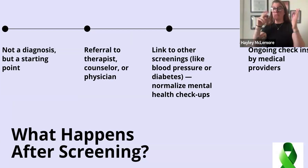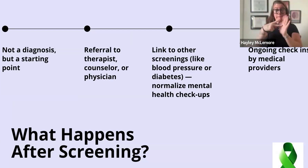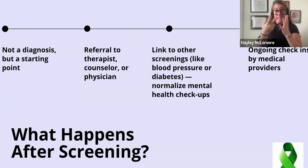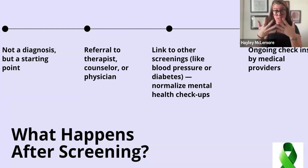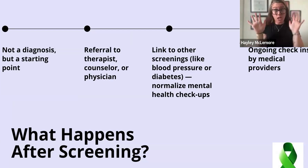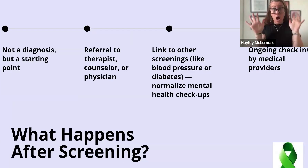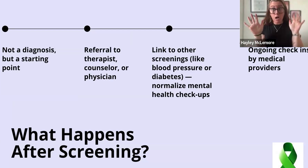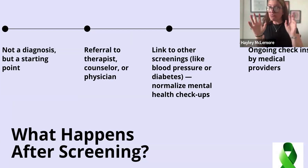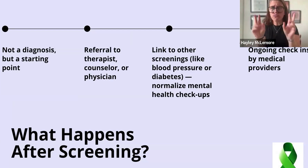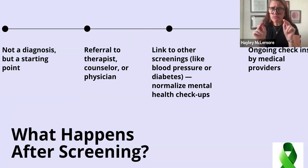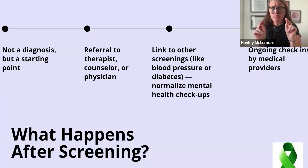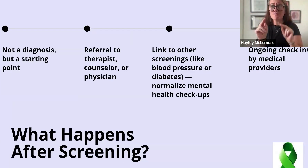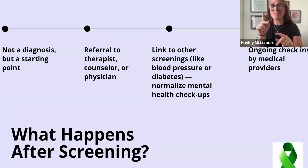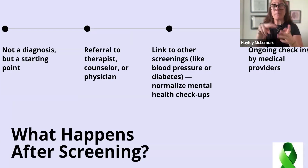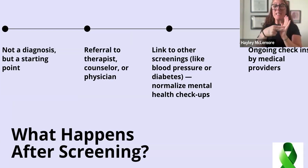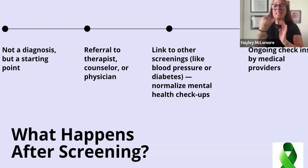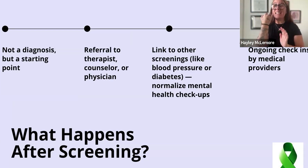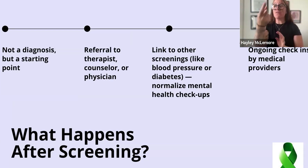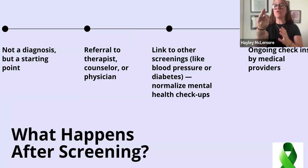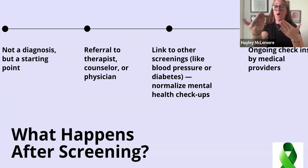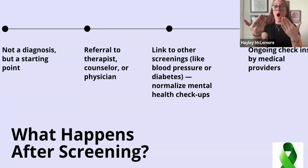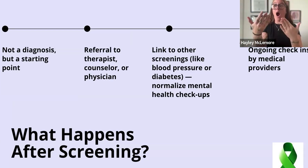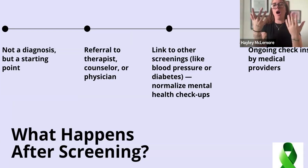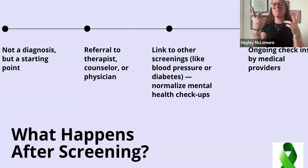So after the screening is finished, that doesn't mean you're all done.